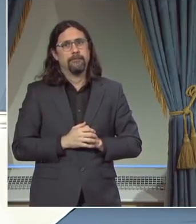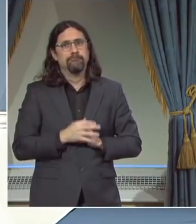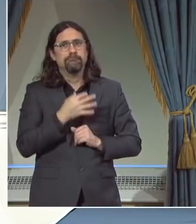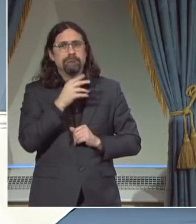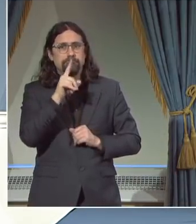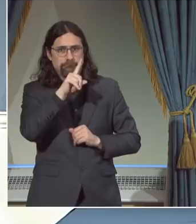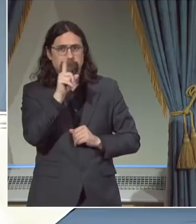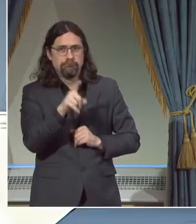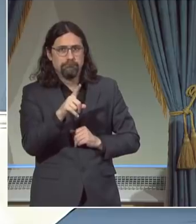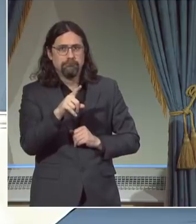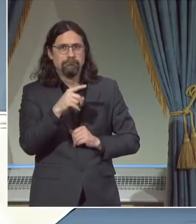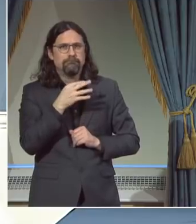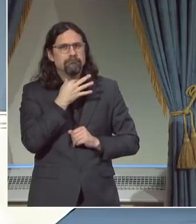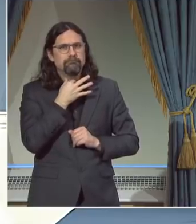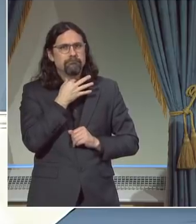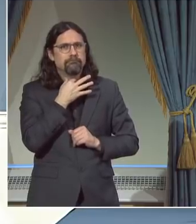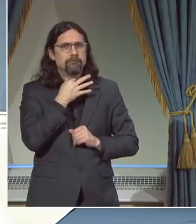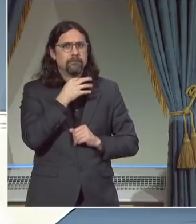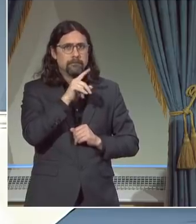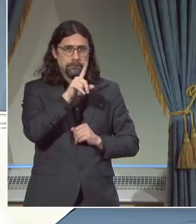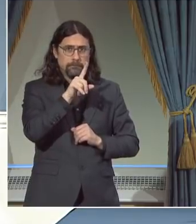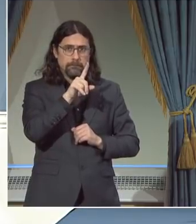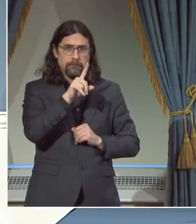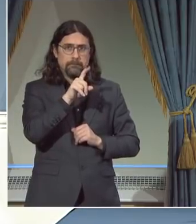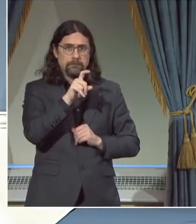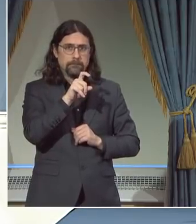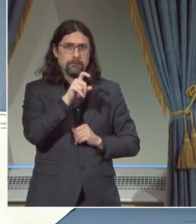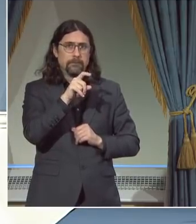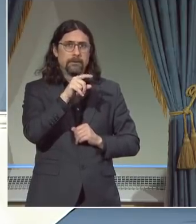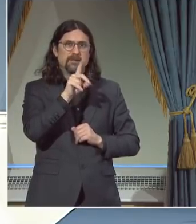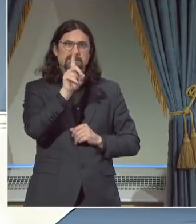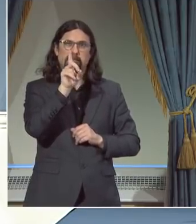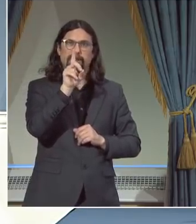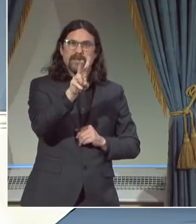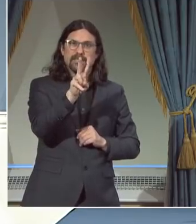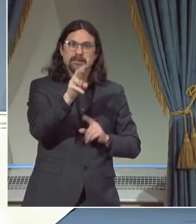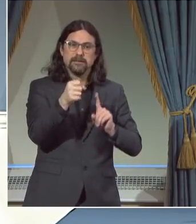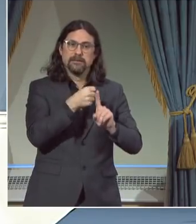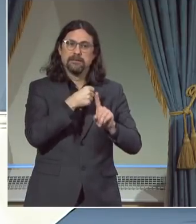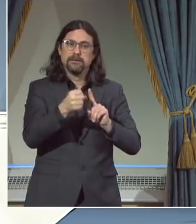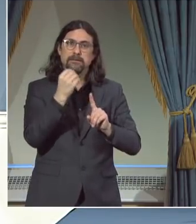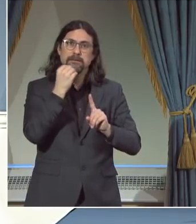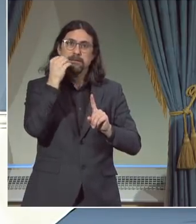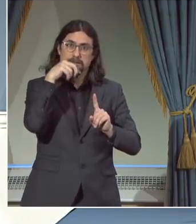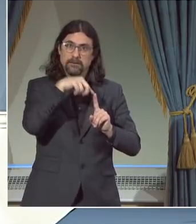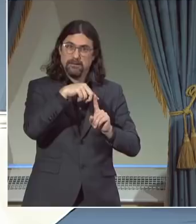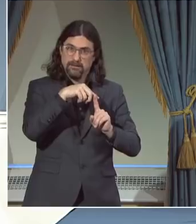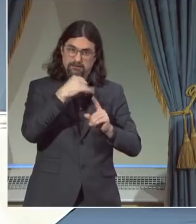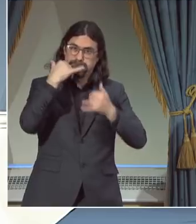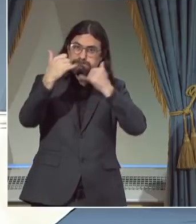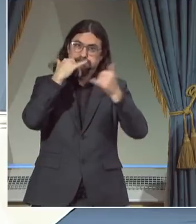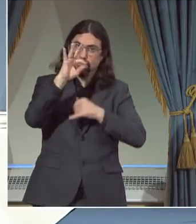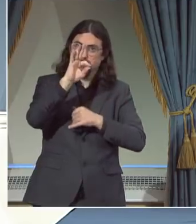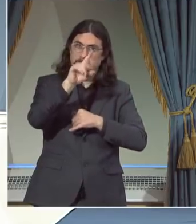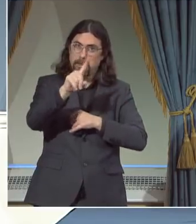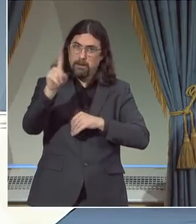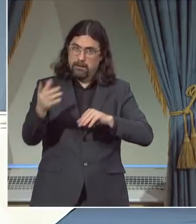DOSTMEICI VOLENCE CALLS WITH THE LOCKDOW N? AN DFOR WOMEN OR VICTIMS OF DOMESTIC VIOLENCE